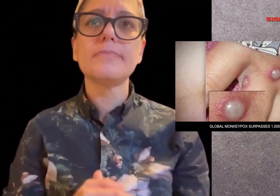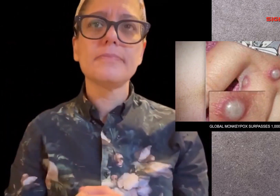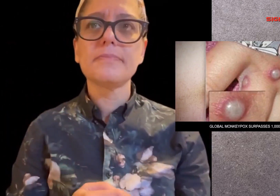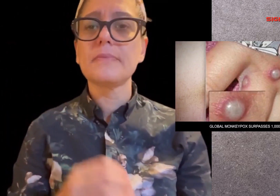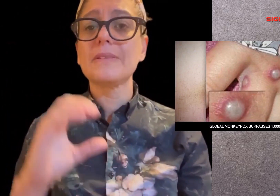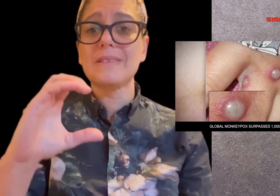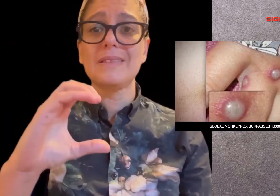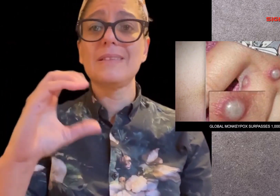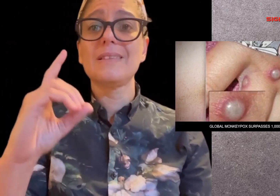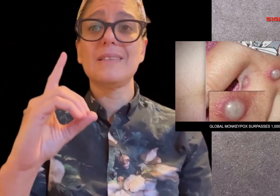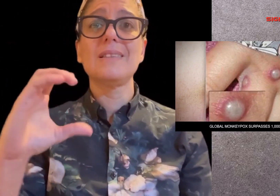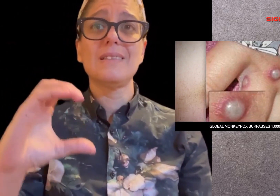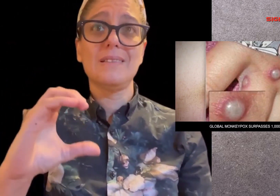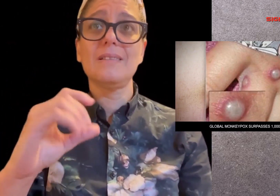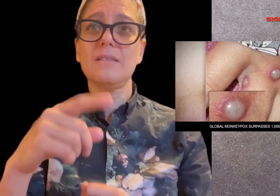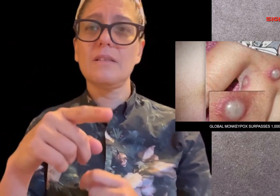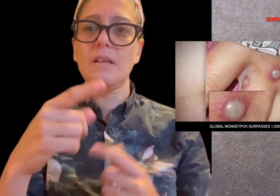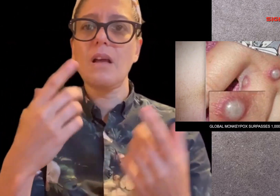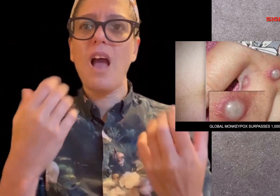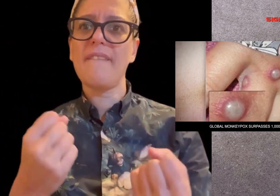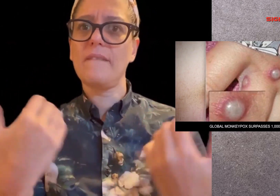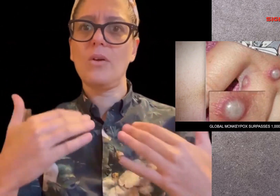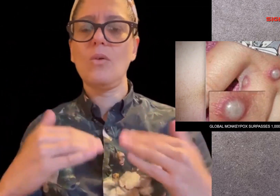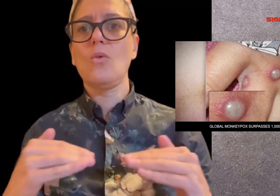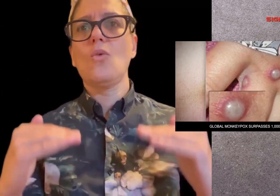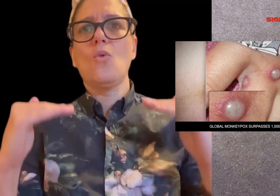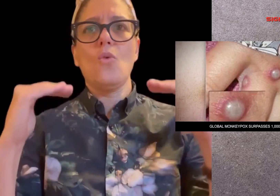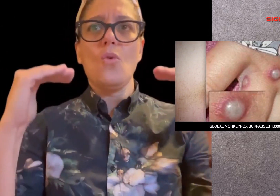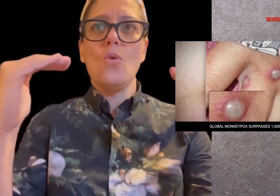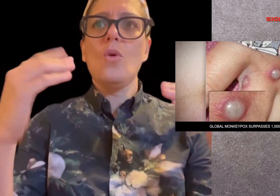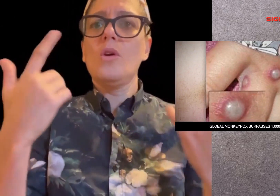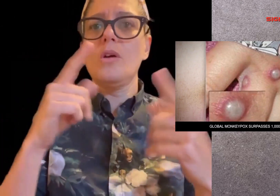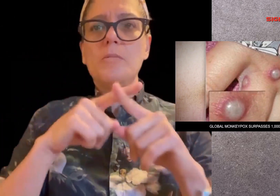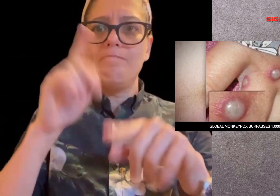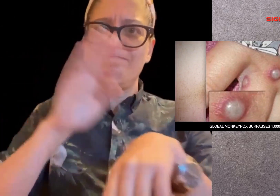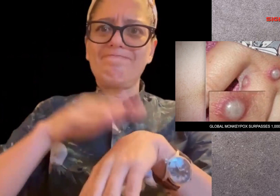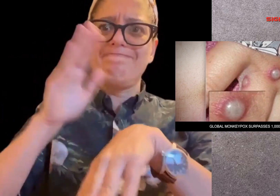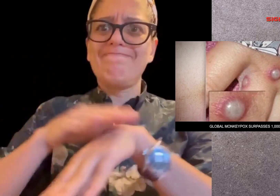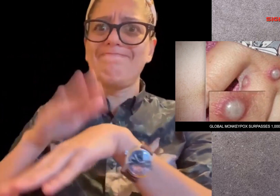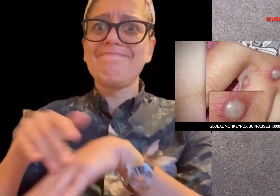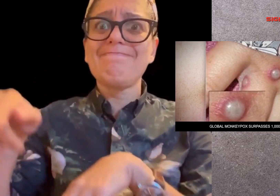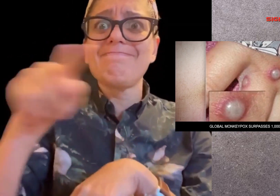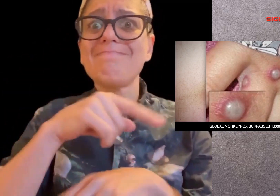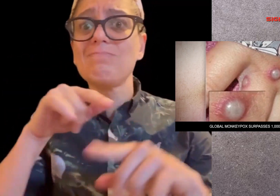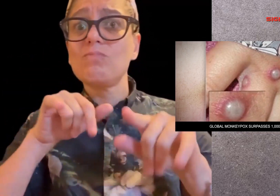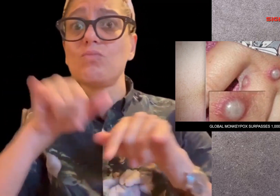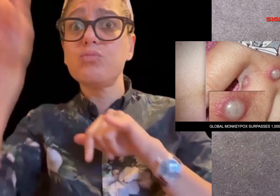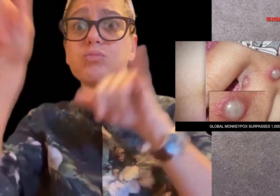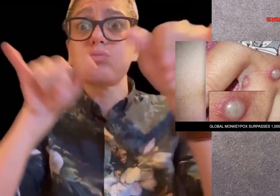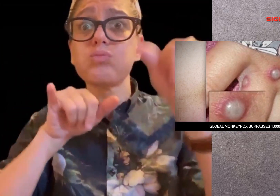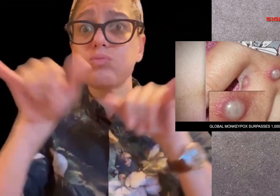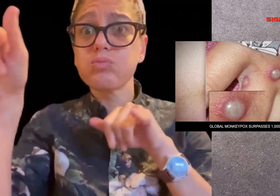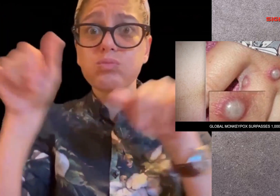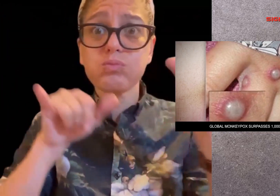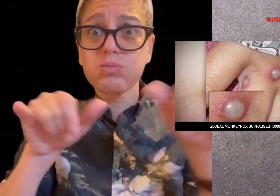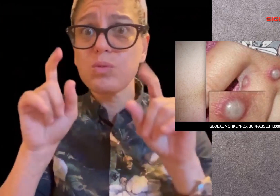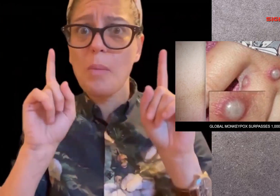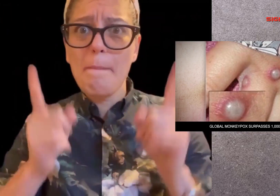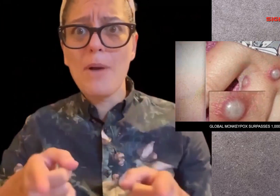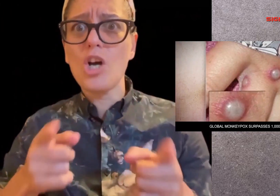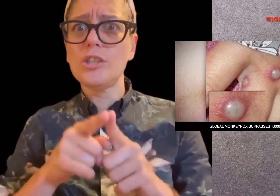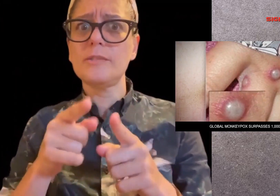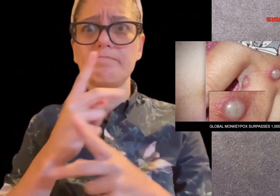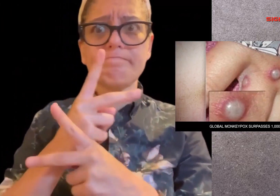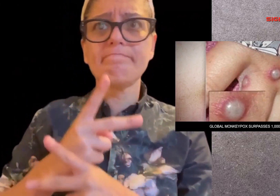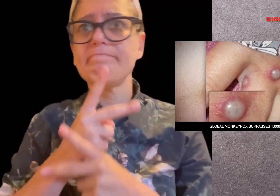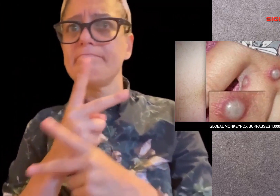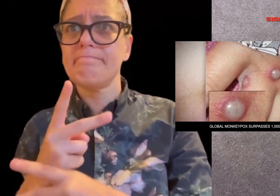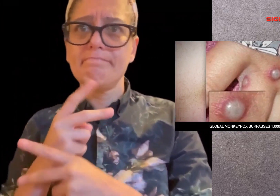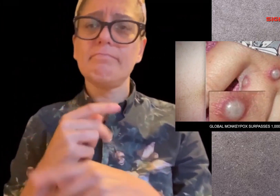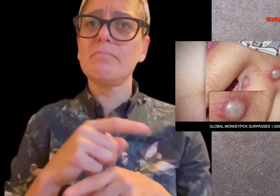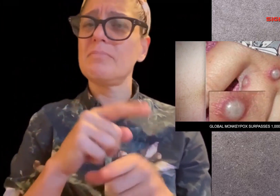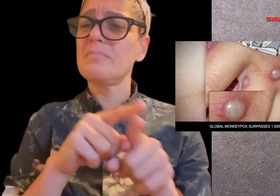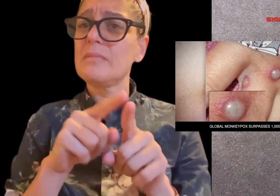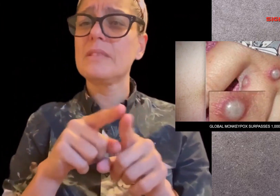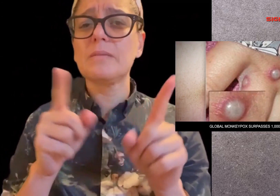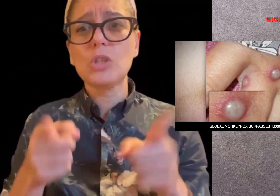surpassed 1000 cases the outbreak is in countries where the virus is not typically seen the